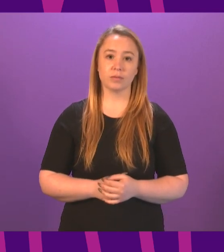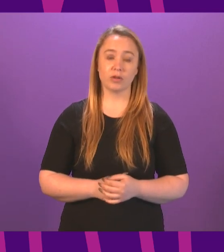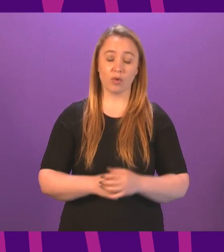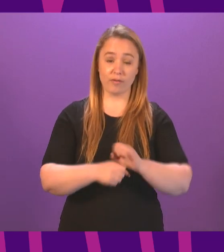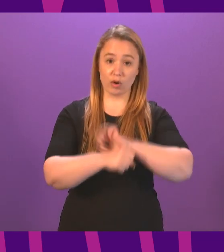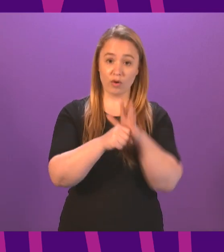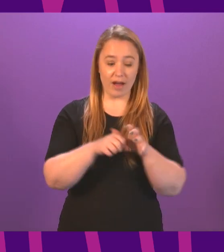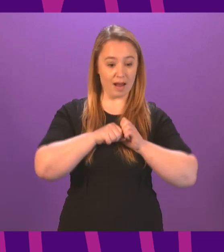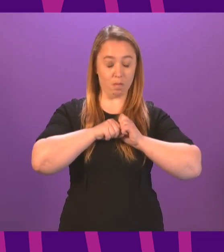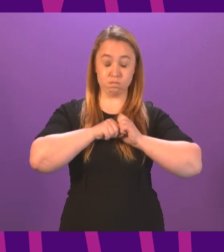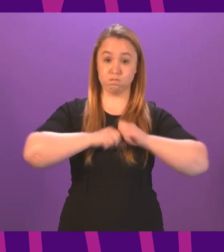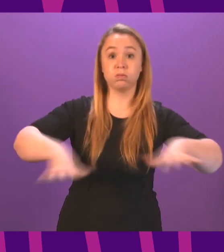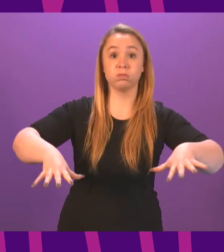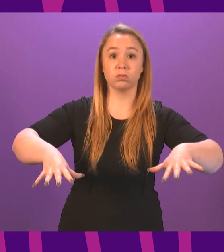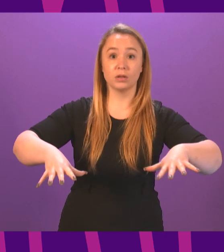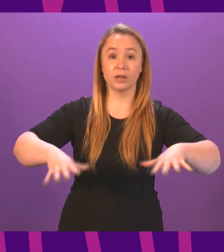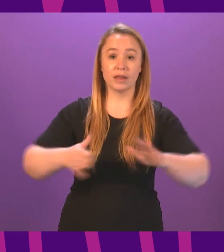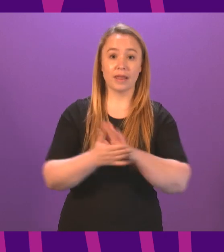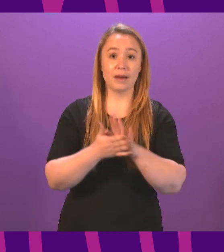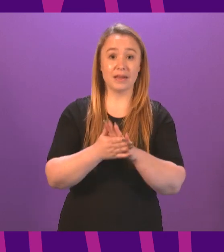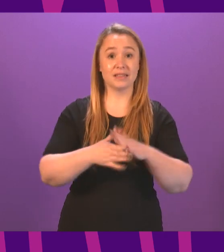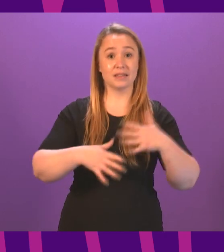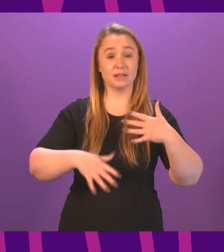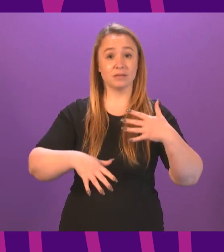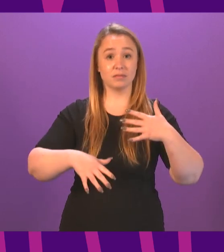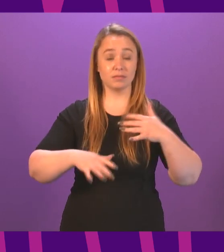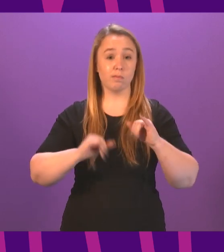are better for the economy. In fact, the opposite ends up being true: if we do not properly